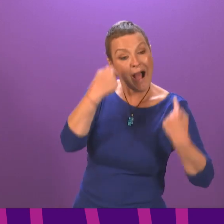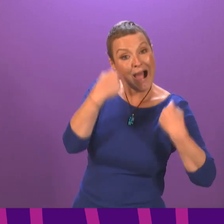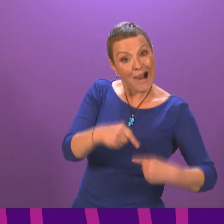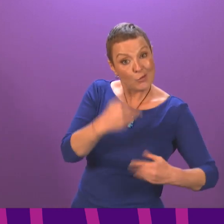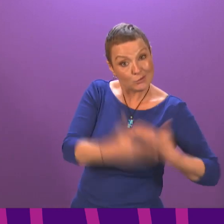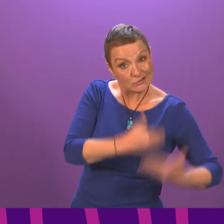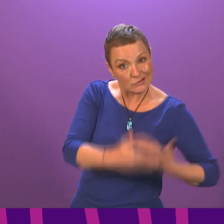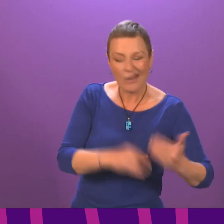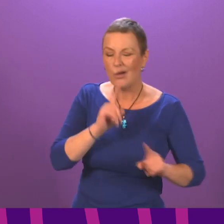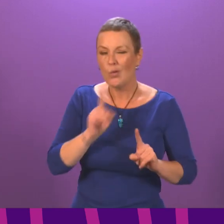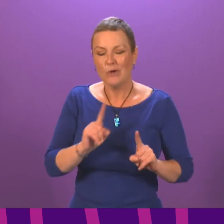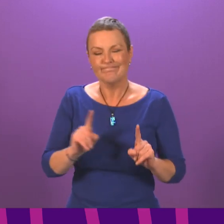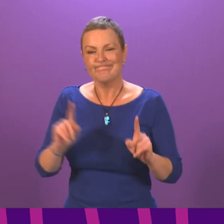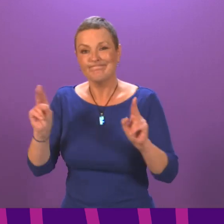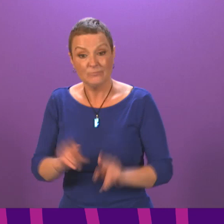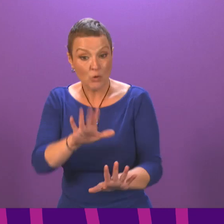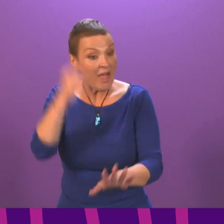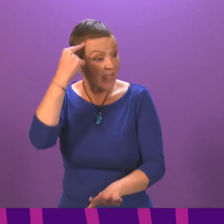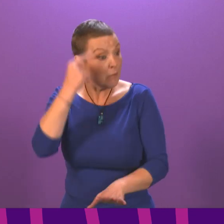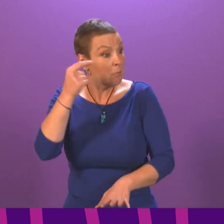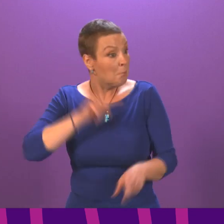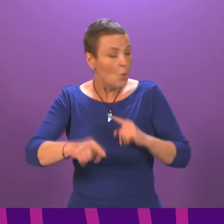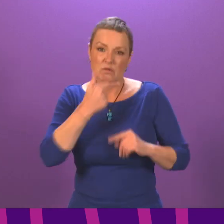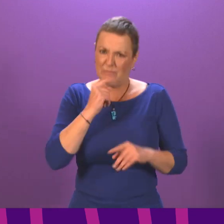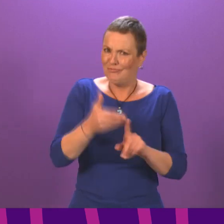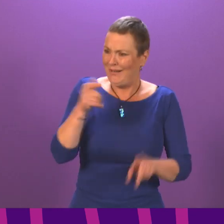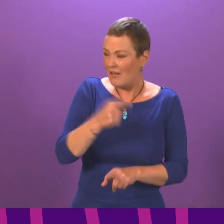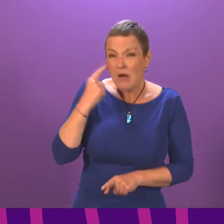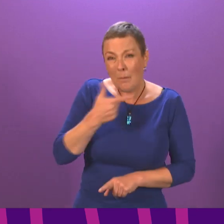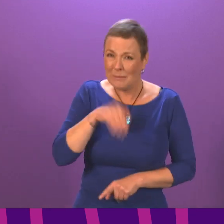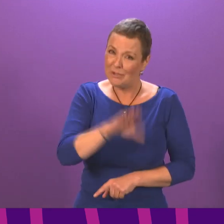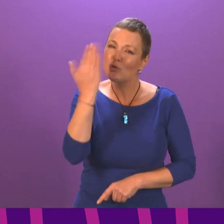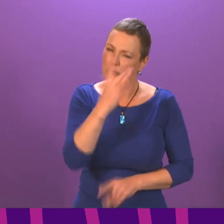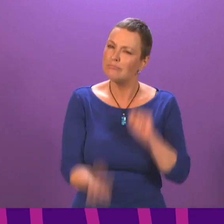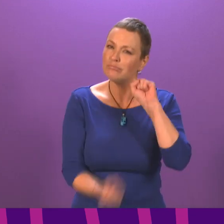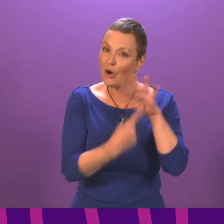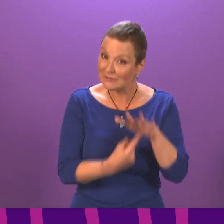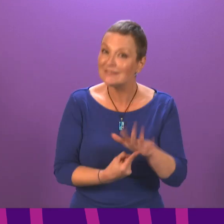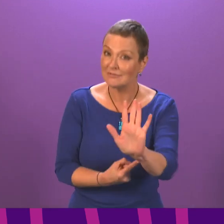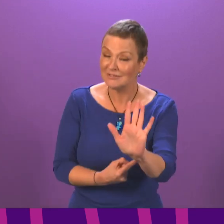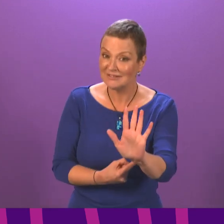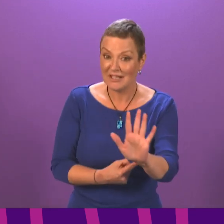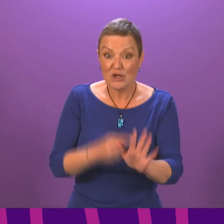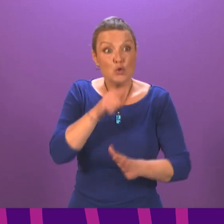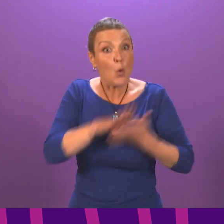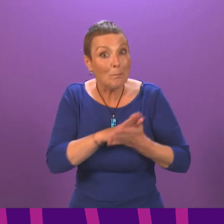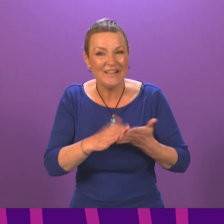most people would recognise that having young people in school is a priority. That does not mean that other activities that young people want to do are not important, but in